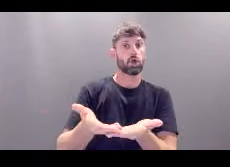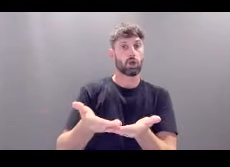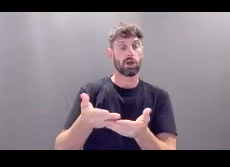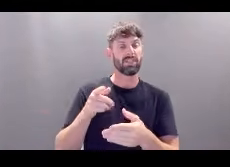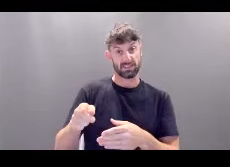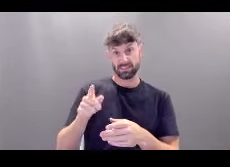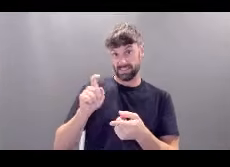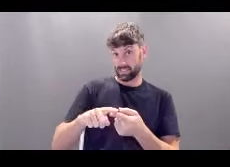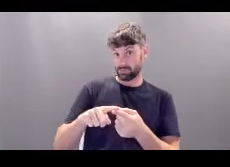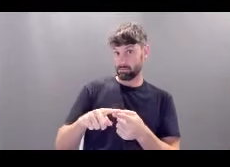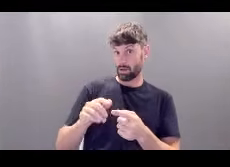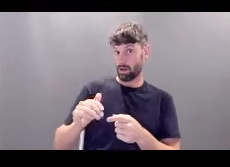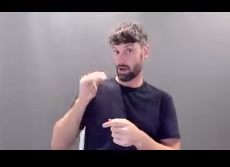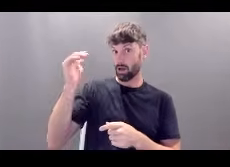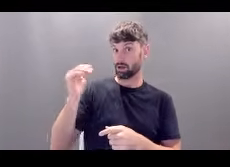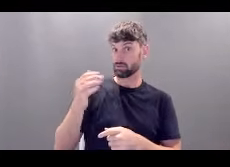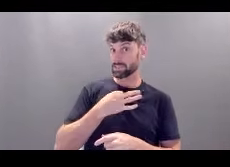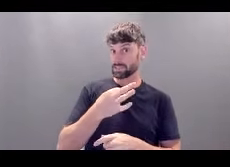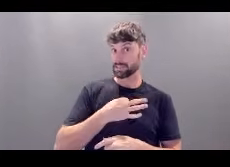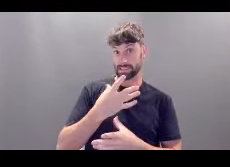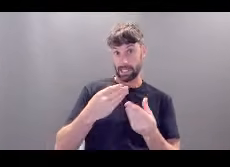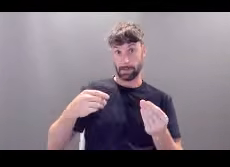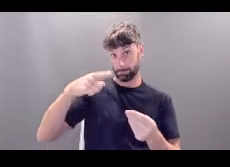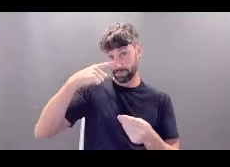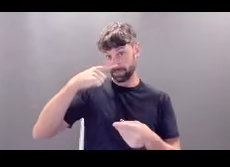and people have been injured when they weren't correctly set up or used.